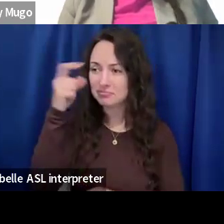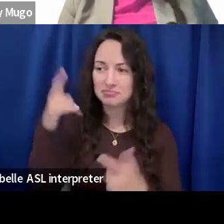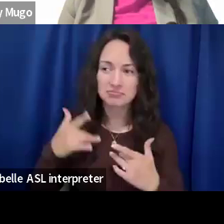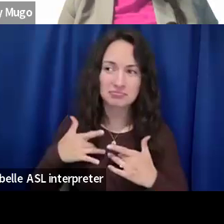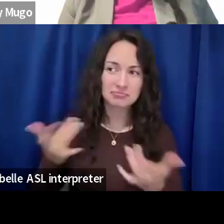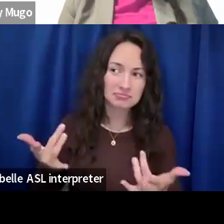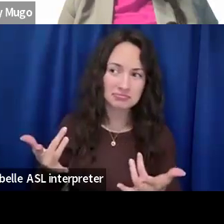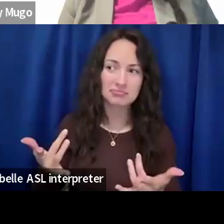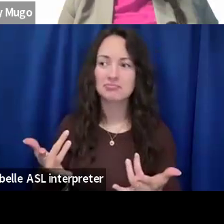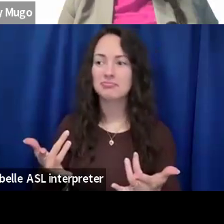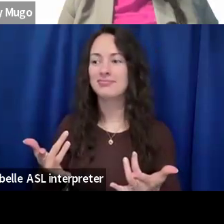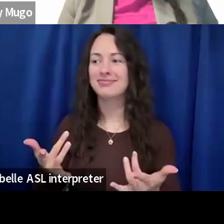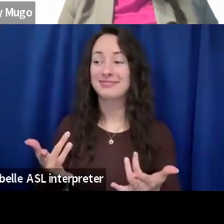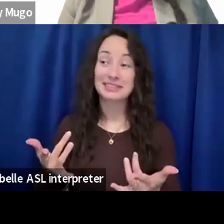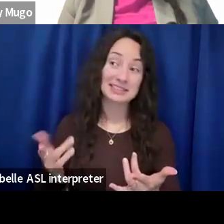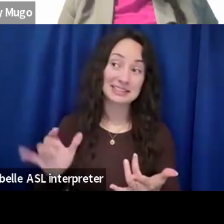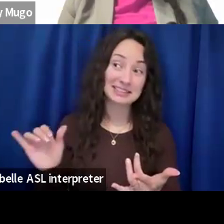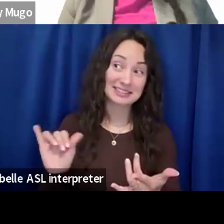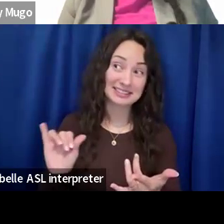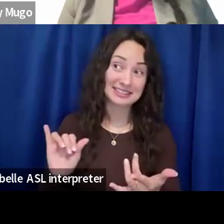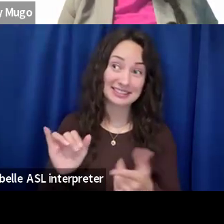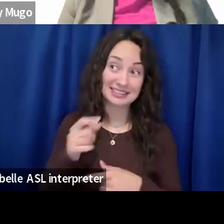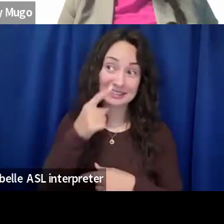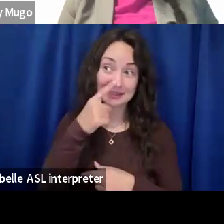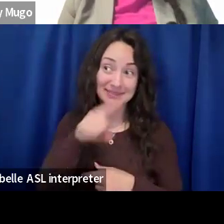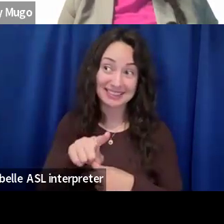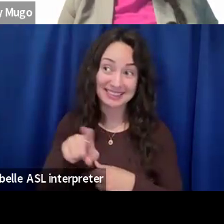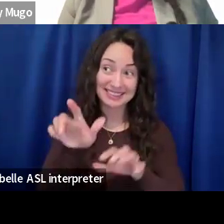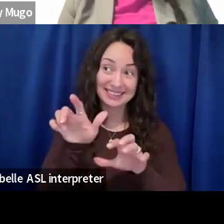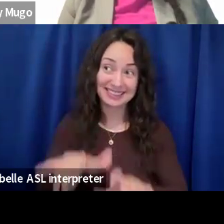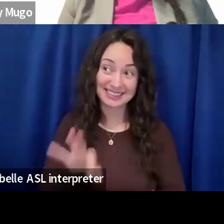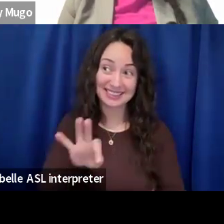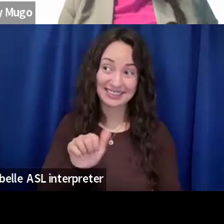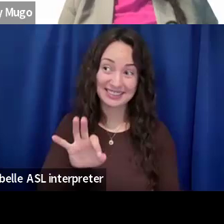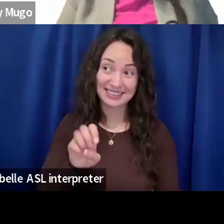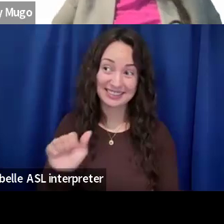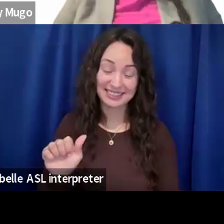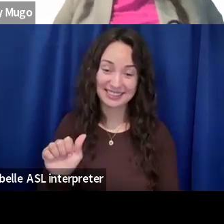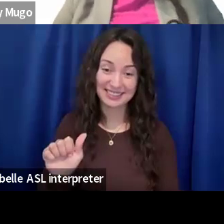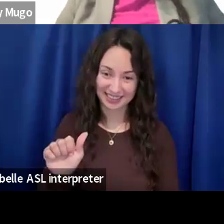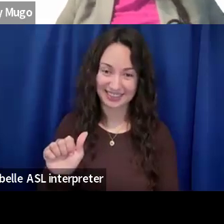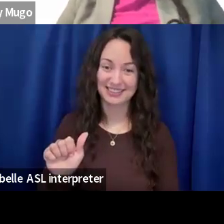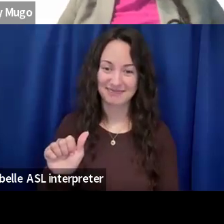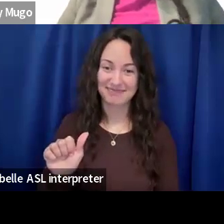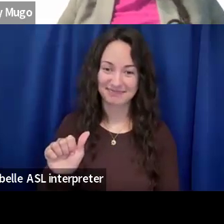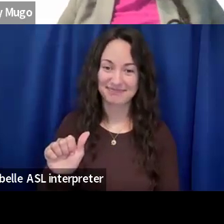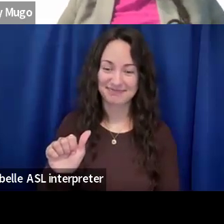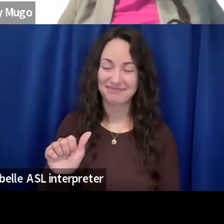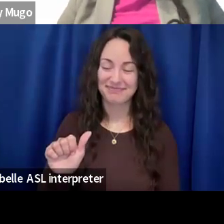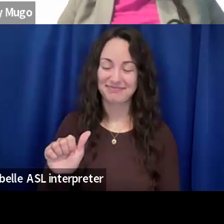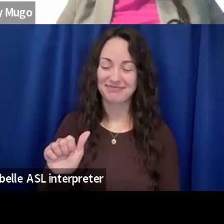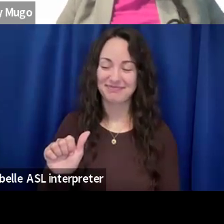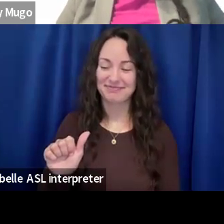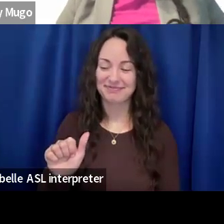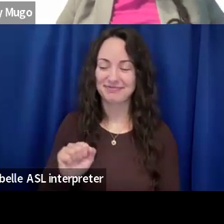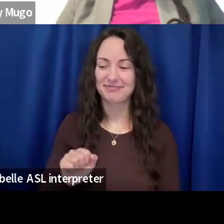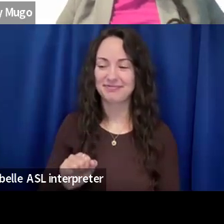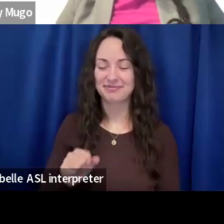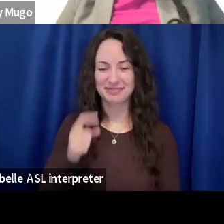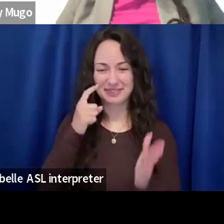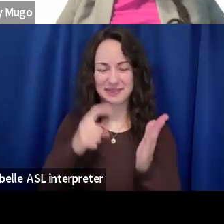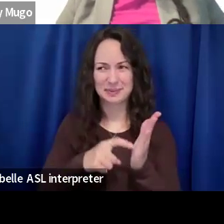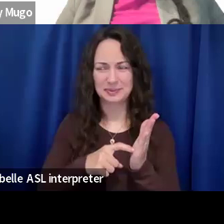and by the way can you please work on your FAFSA. And oftentimes the issue is not with the student